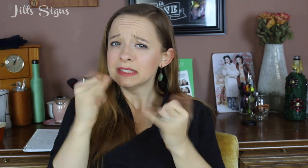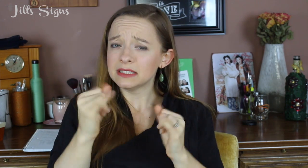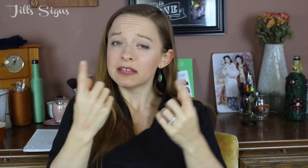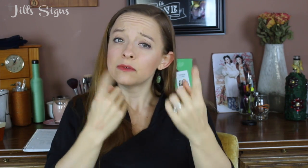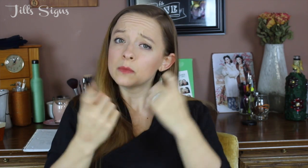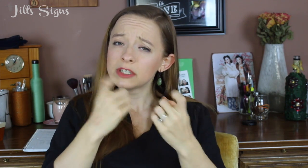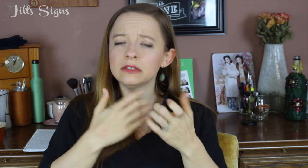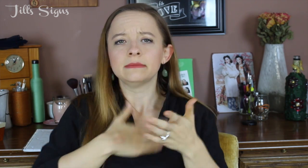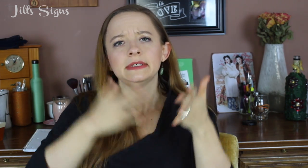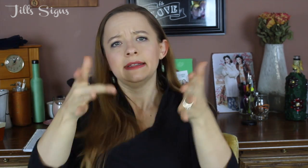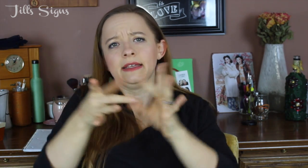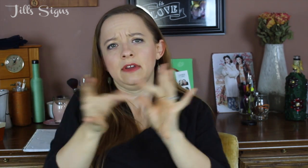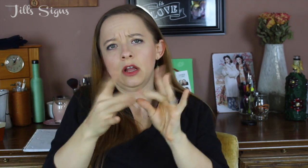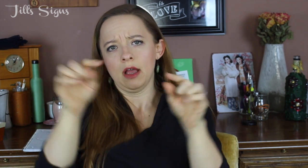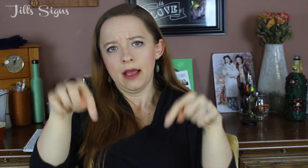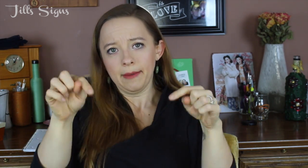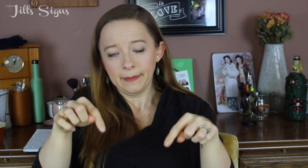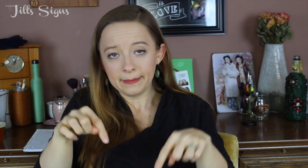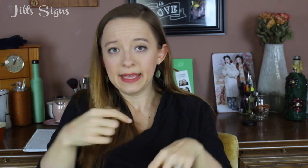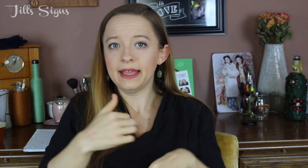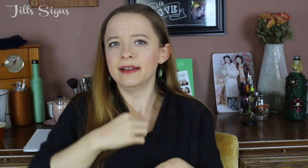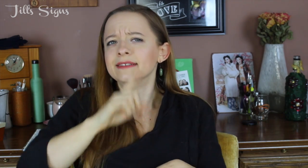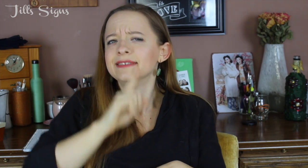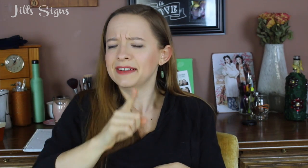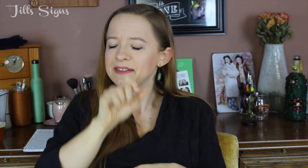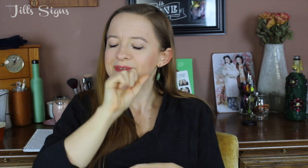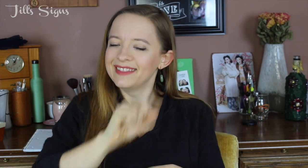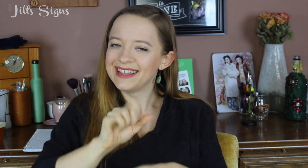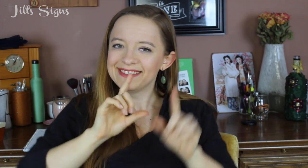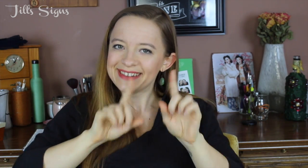demonstaration. If you still have questions, please go ahead and leave those as comments.